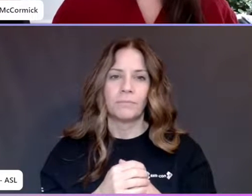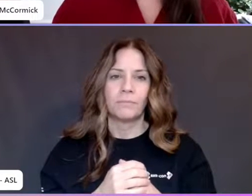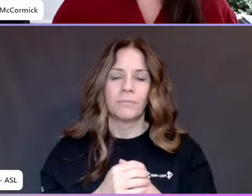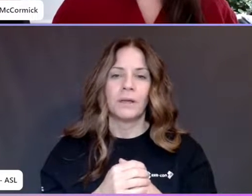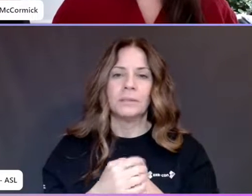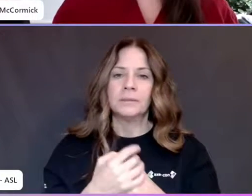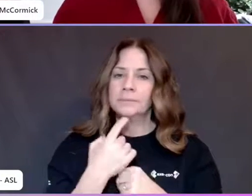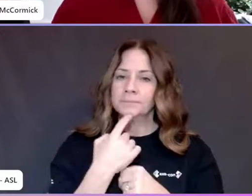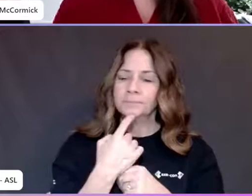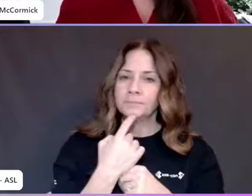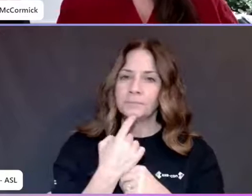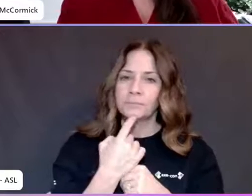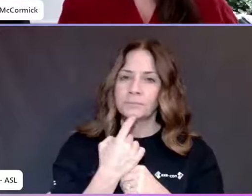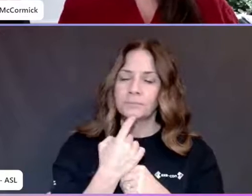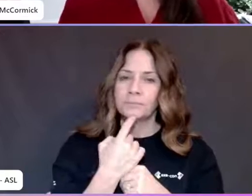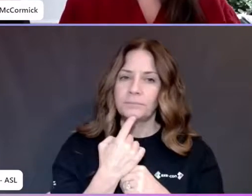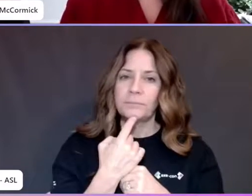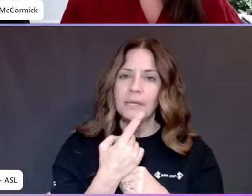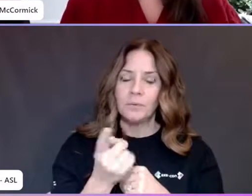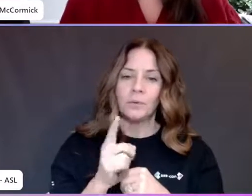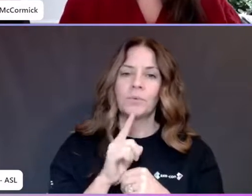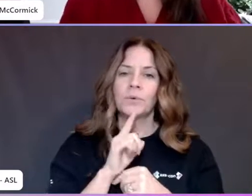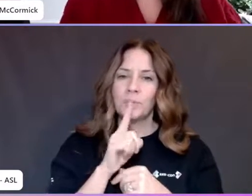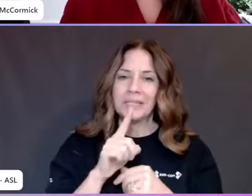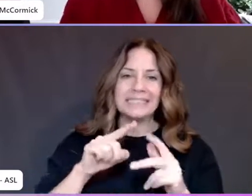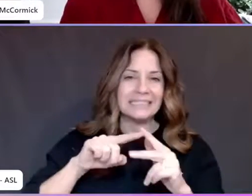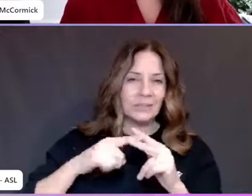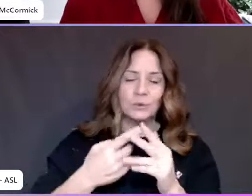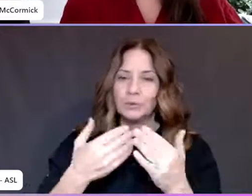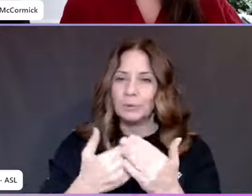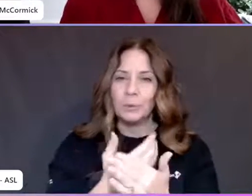teams in the learning process, yep.